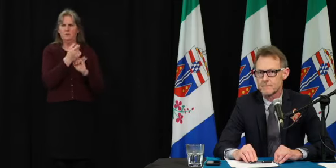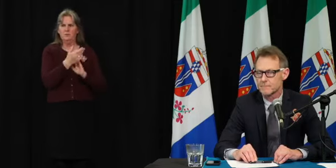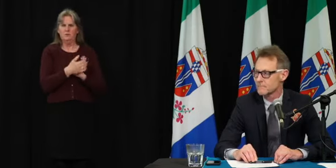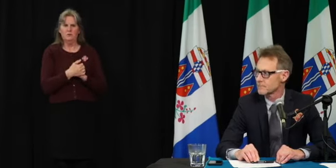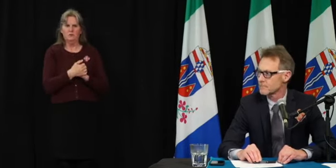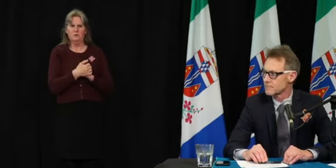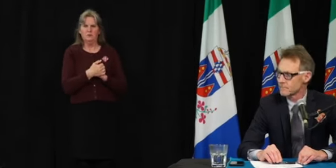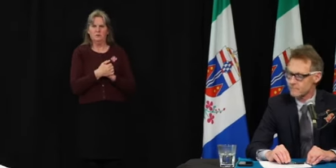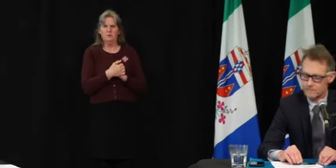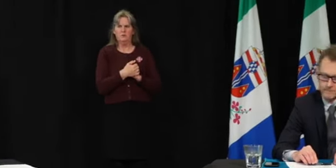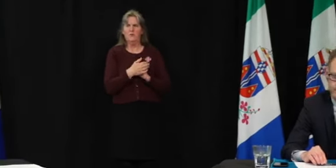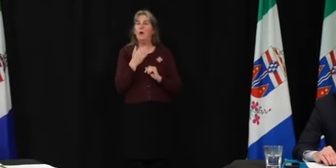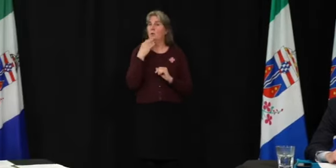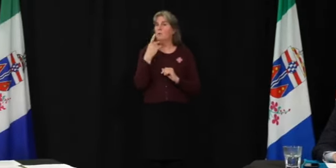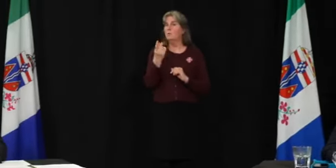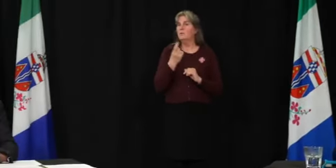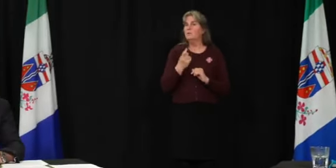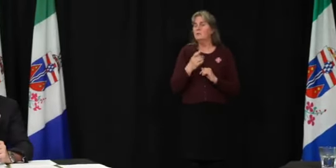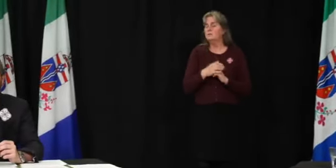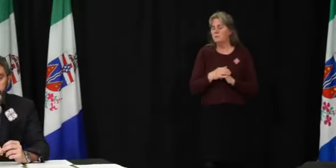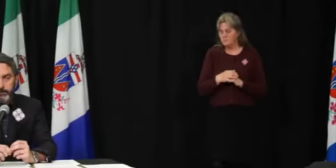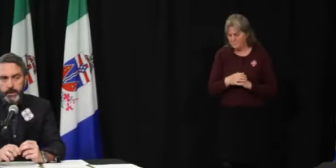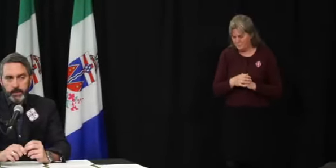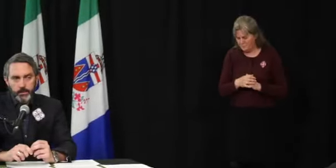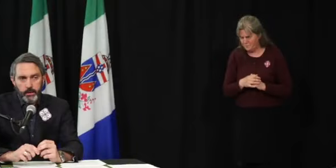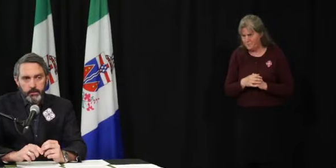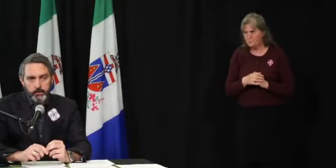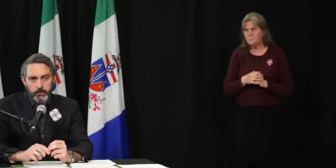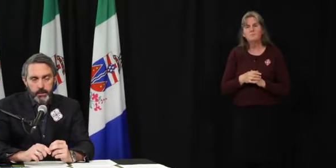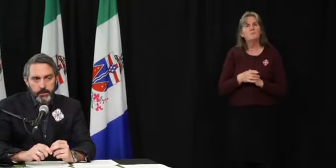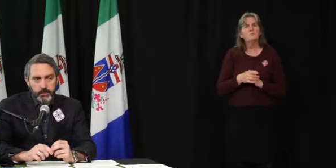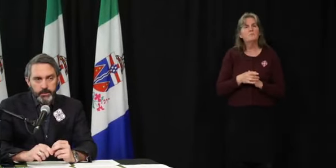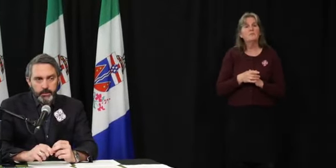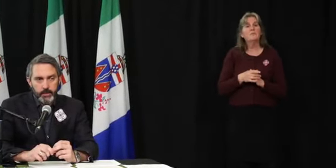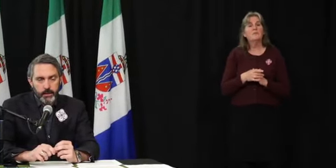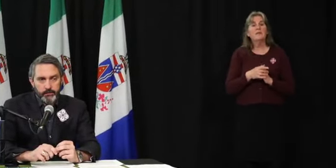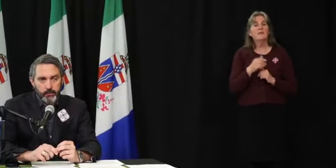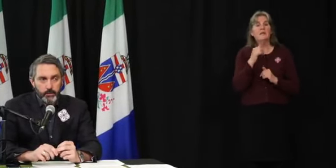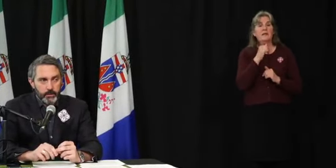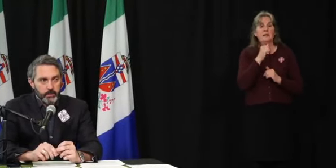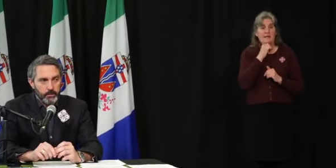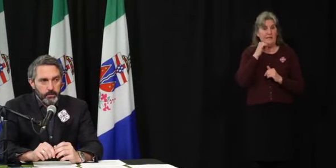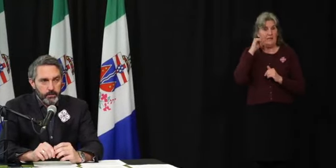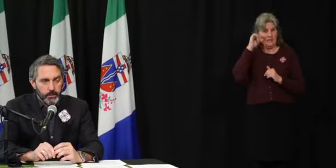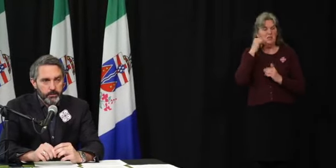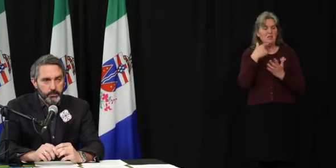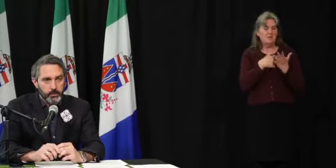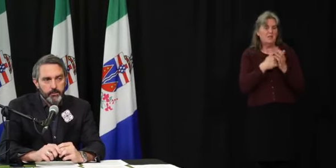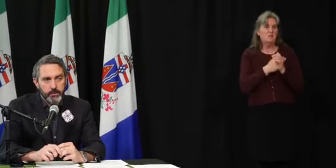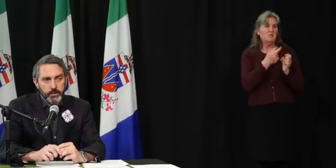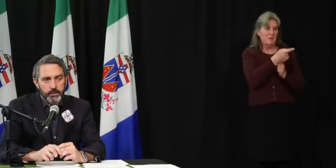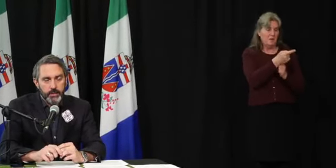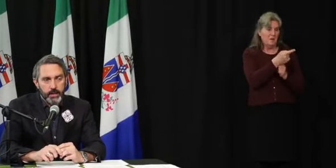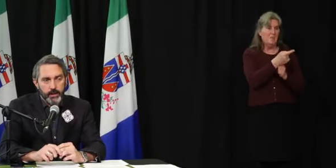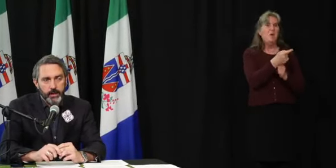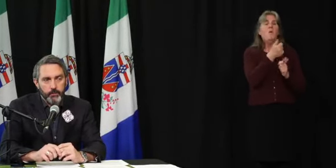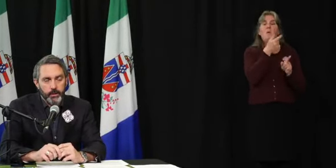judgement about going ahead, or in the hopefully unlikely case that we would have to go